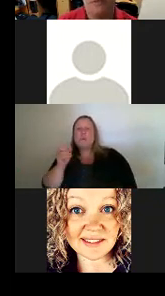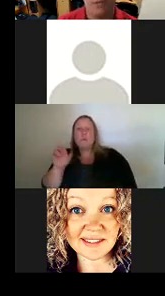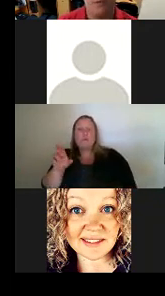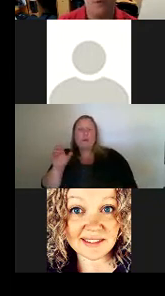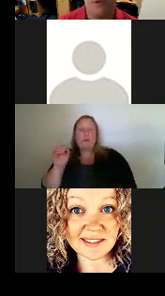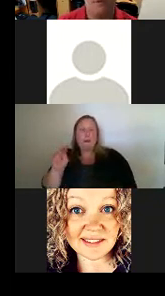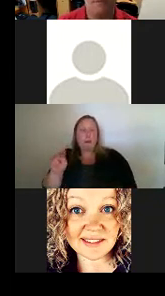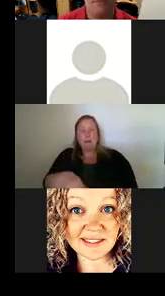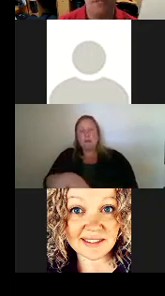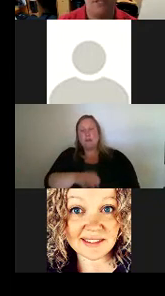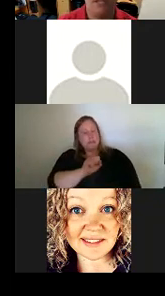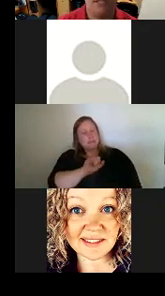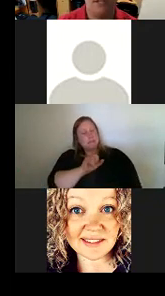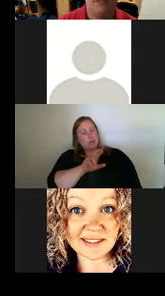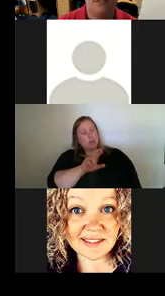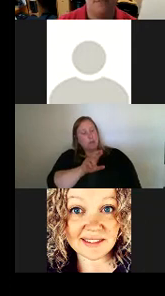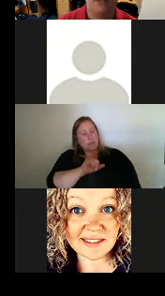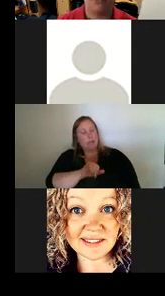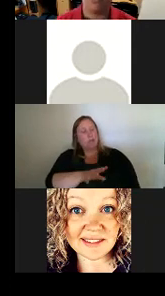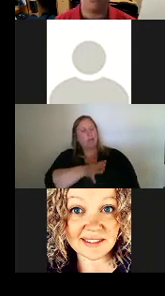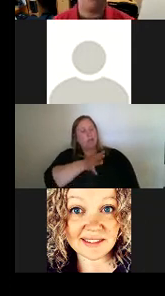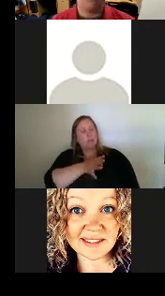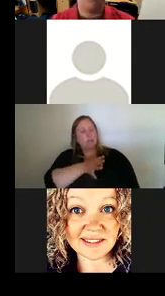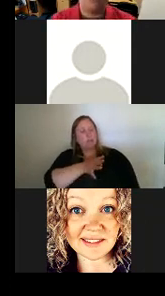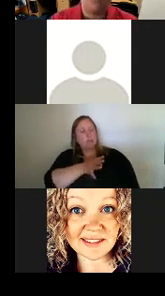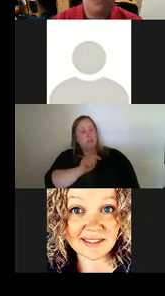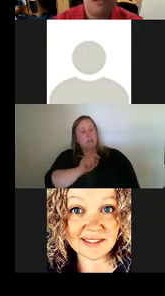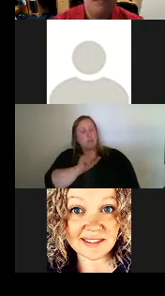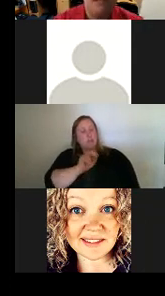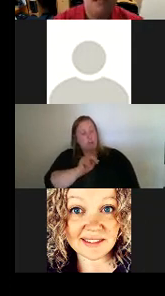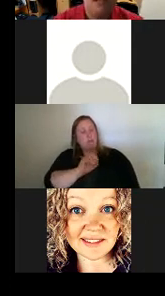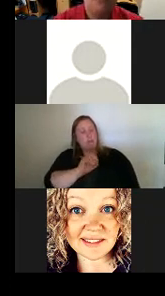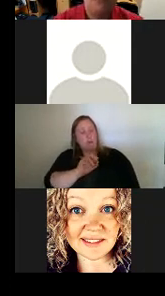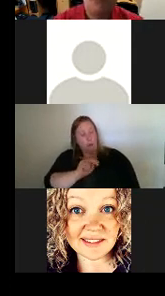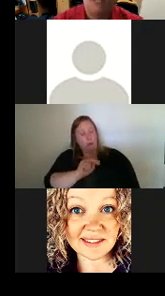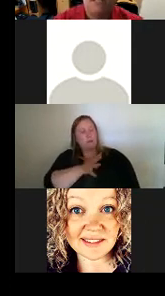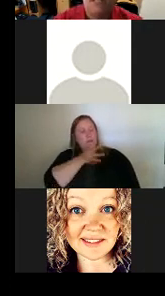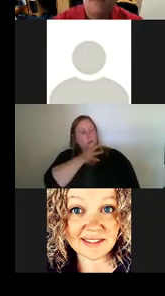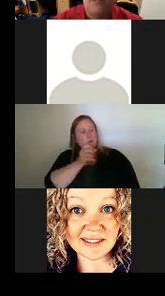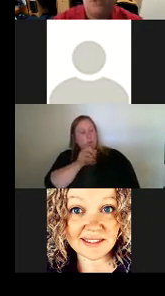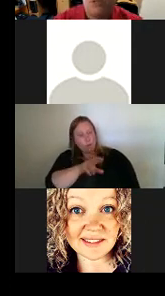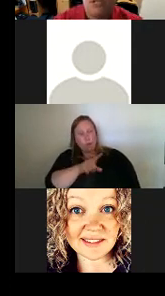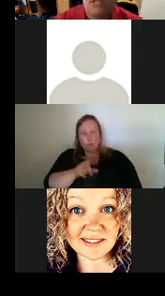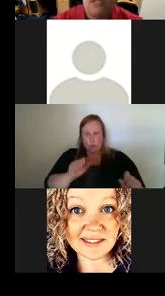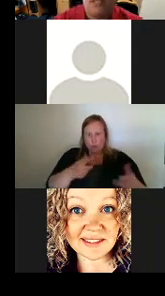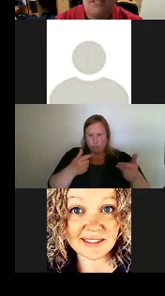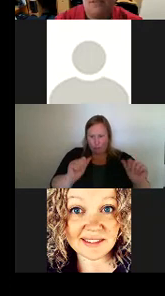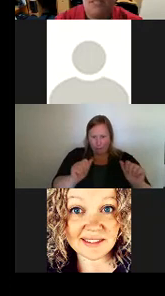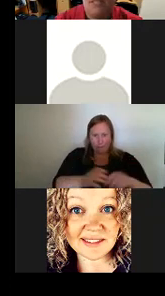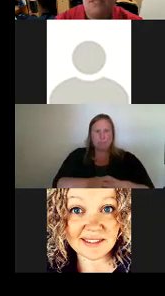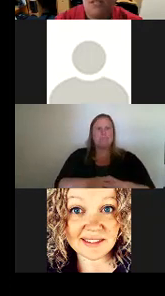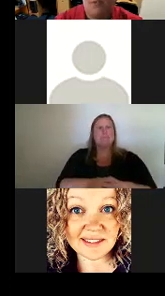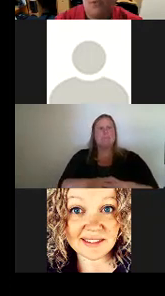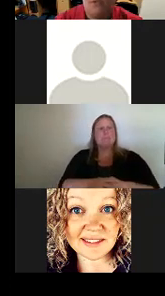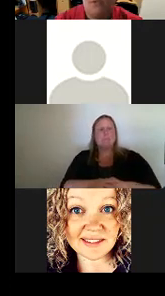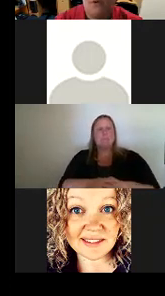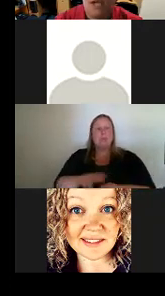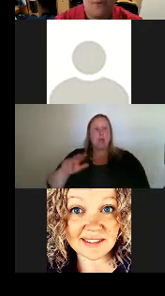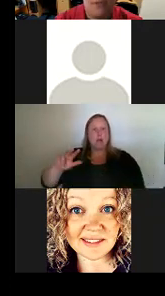TRIPLE CLICK ACCESSIBILITY SHORTCUT IS AVAILABLE FOR iOS.